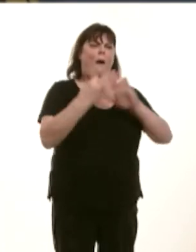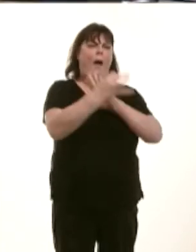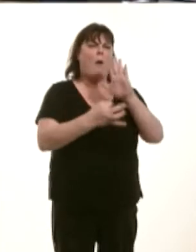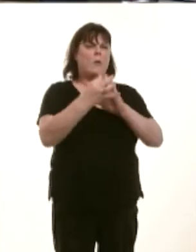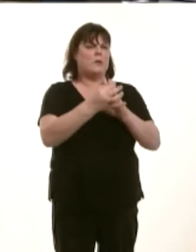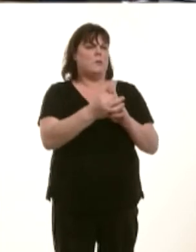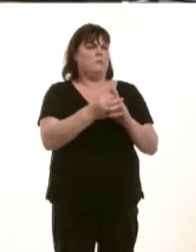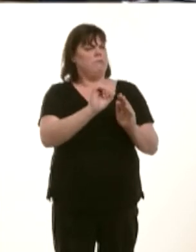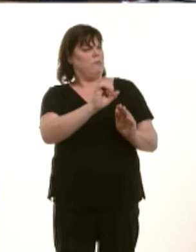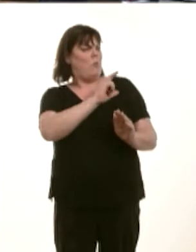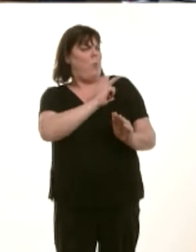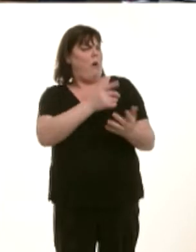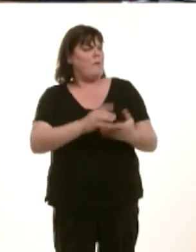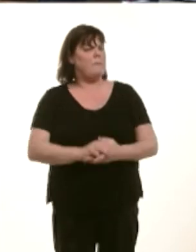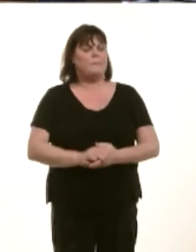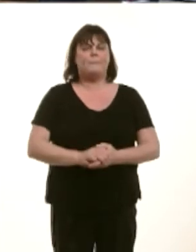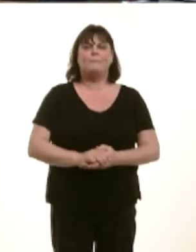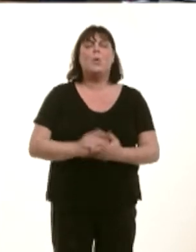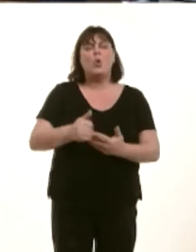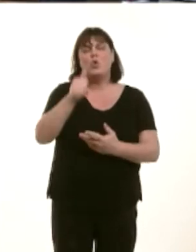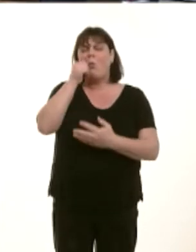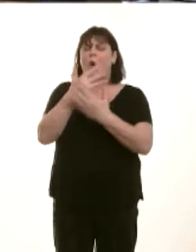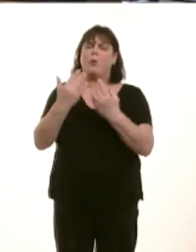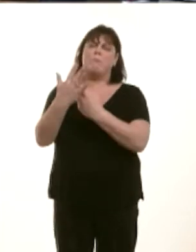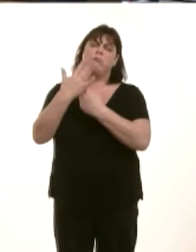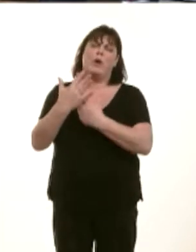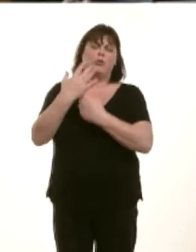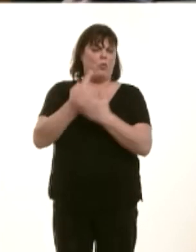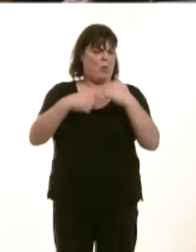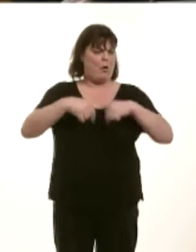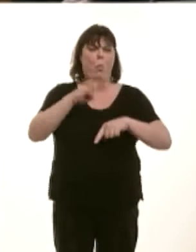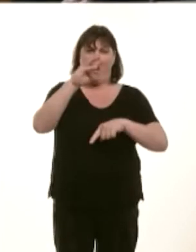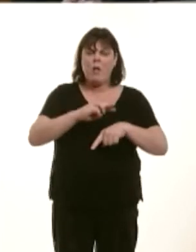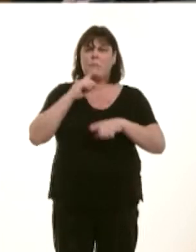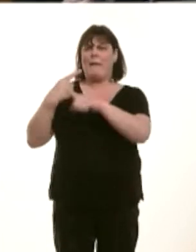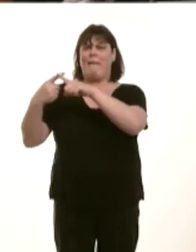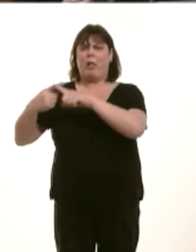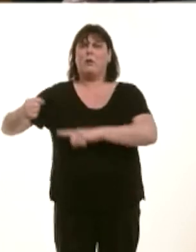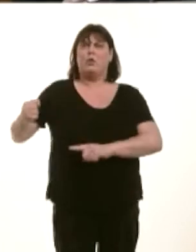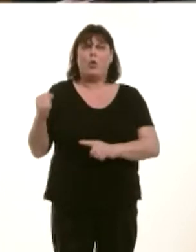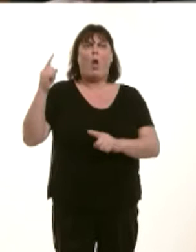departments? Carwyn Jones: We have seen the pressures that have been in placeónot just in Wales, but in England, in Scotland, and especially so